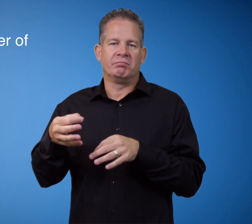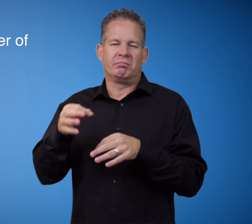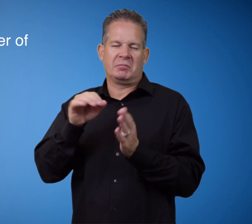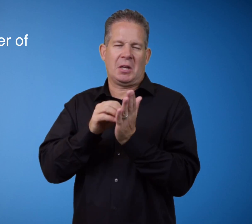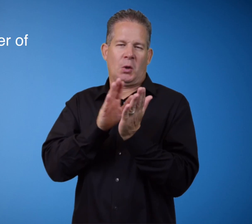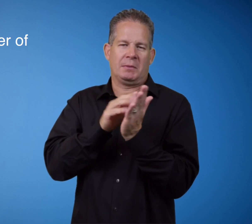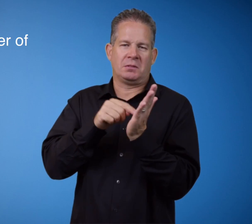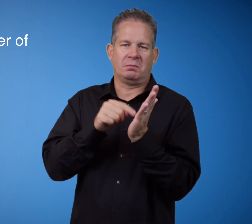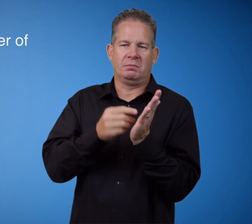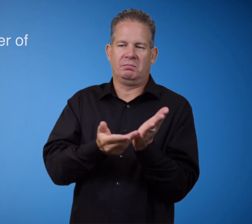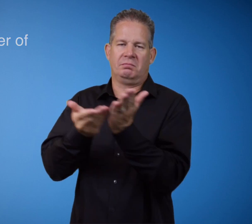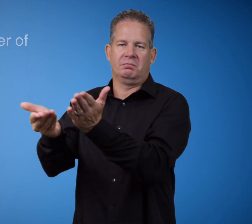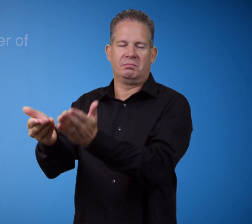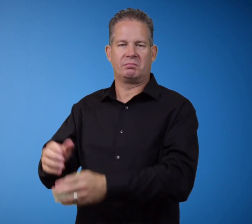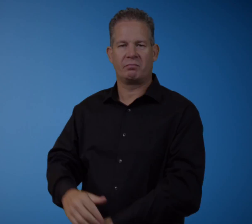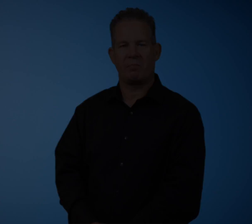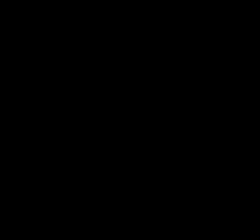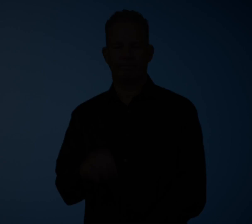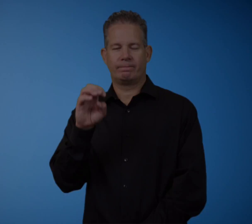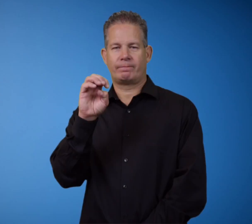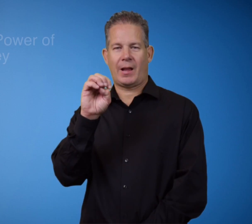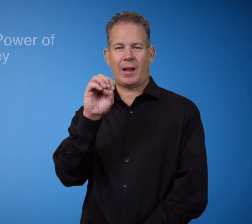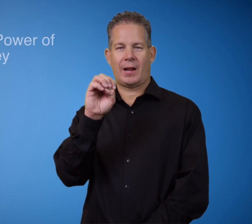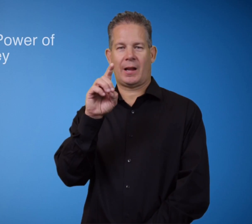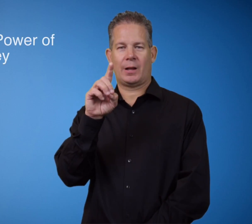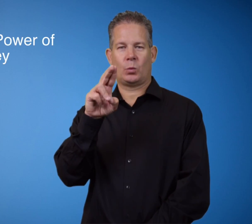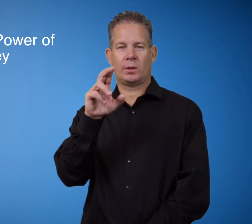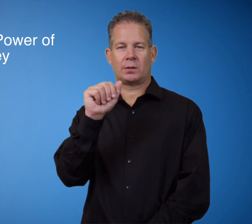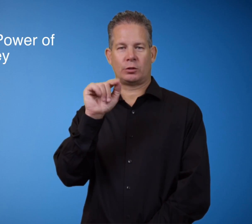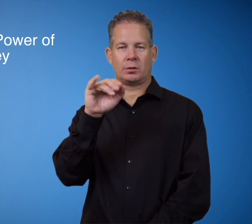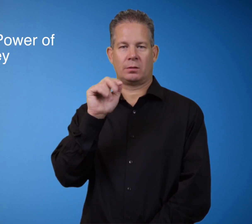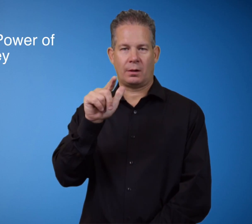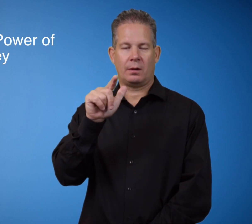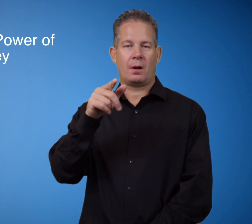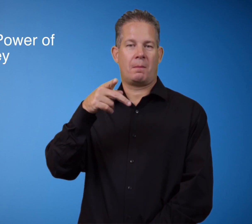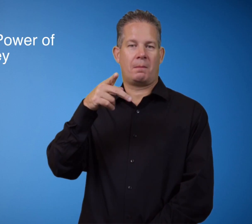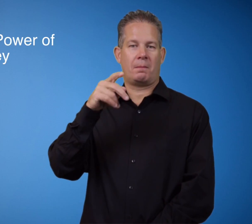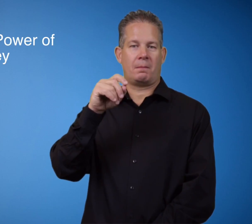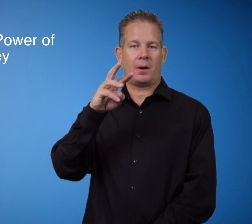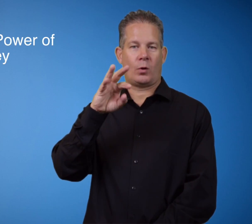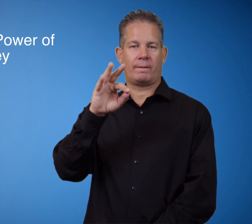It is a written document. Educational power of attorney.